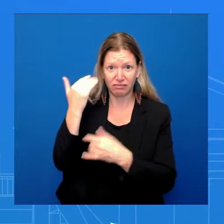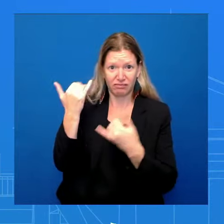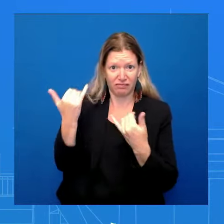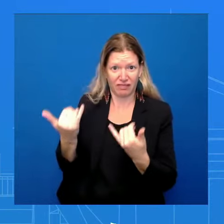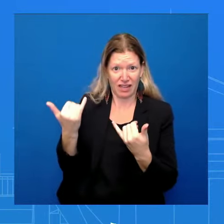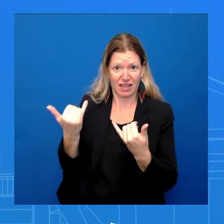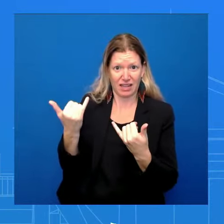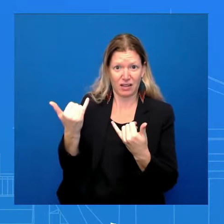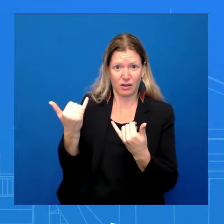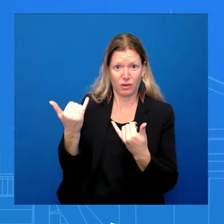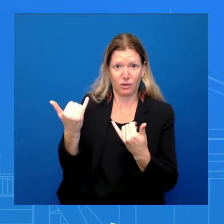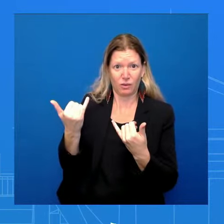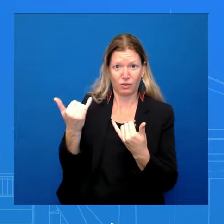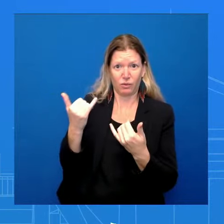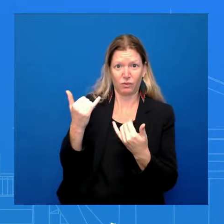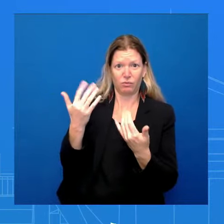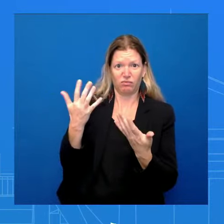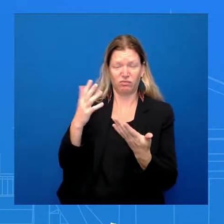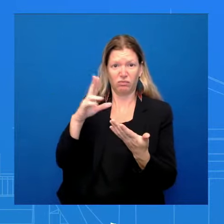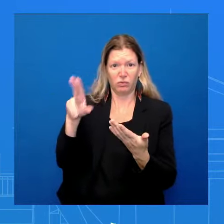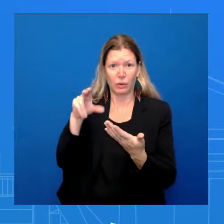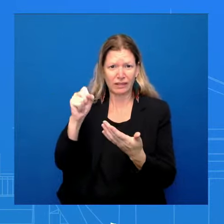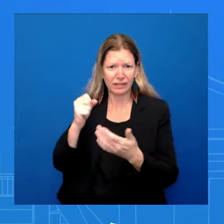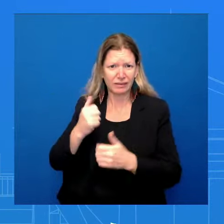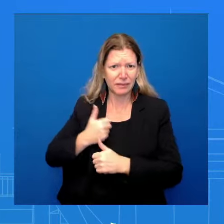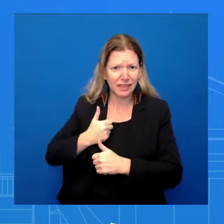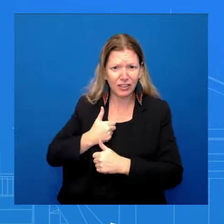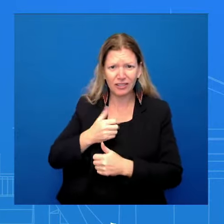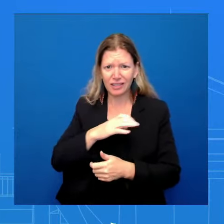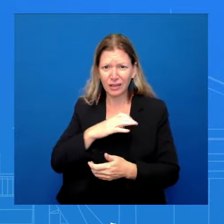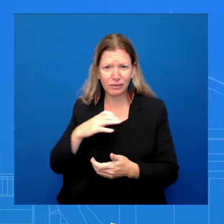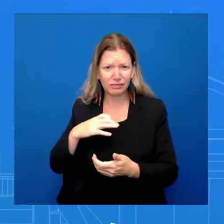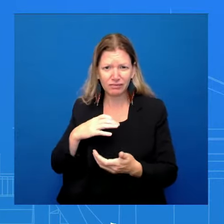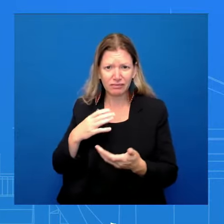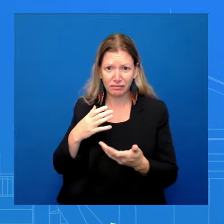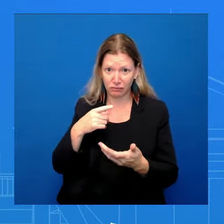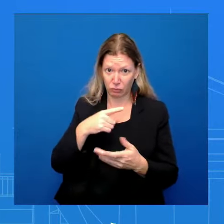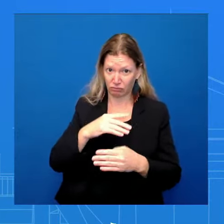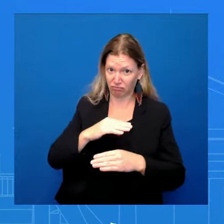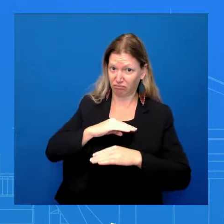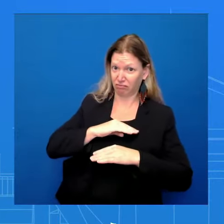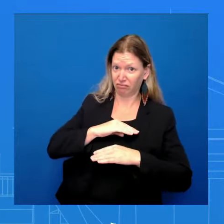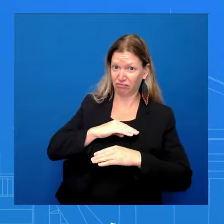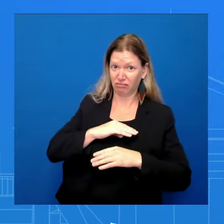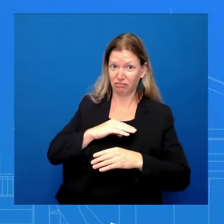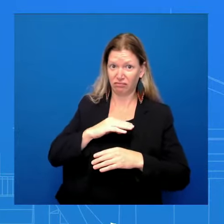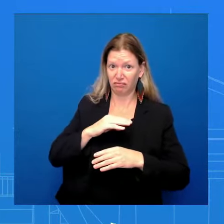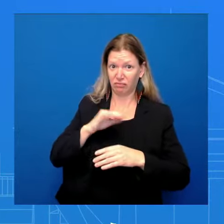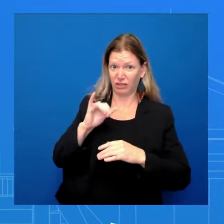Are you satisfied with the current of the U.N. Security Council?